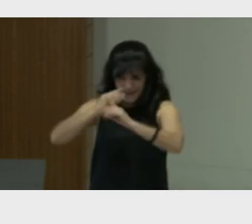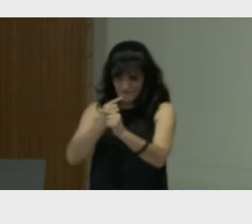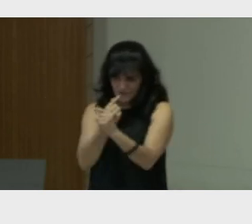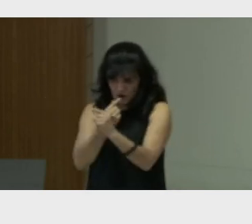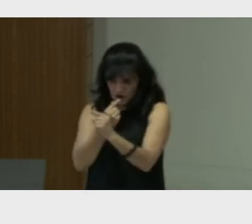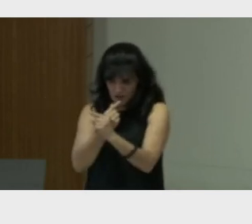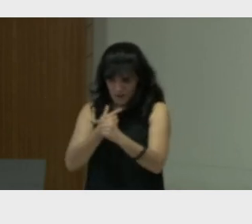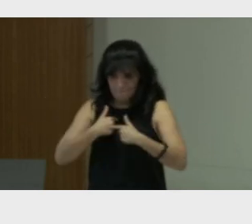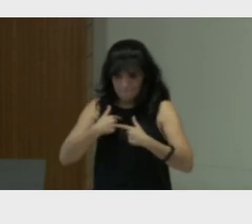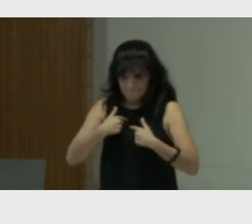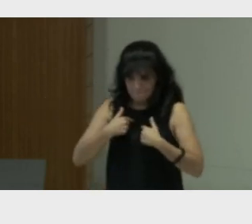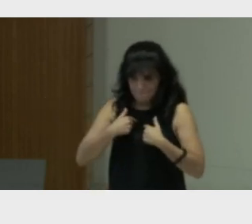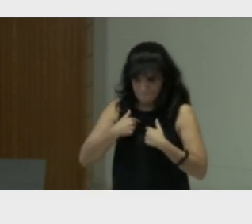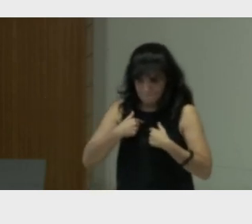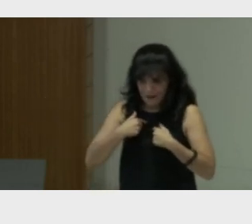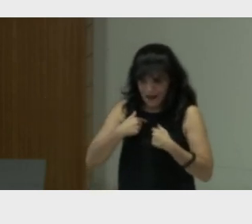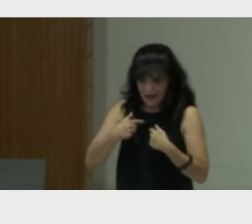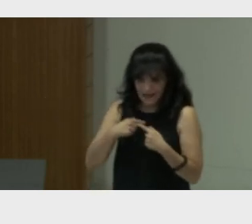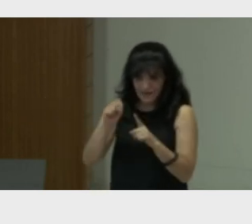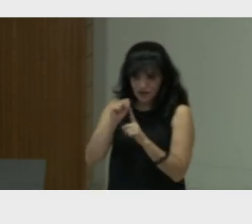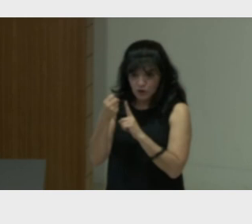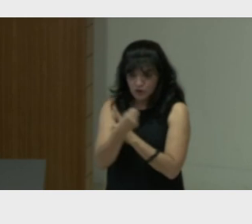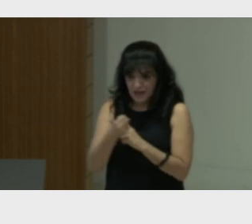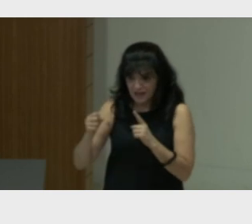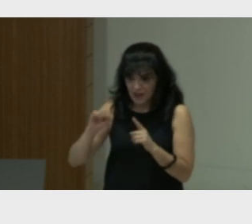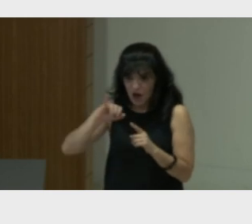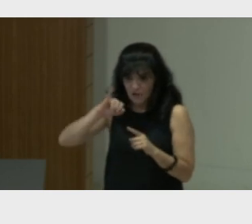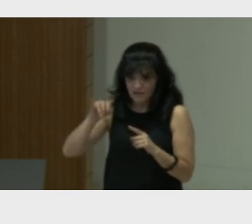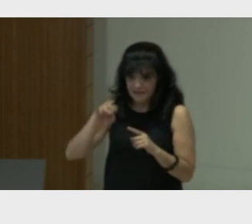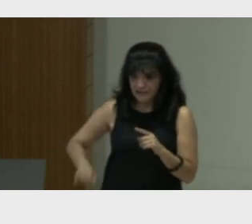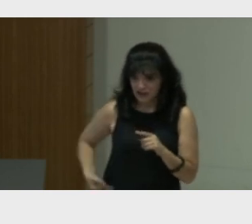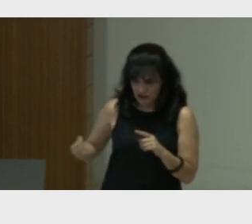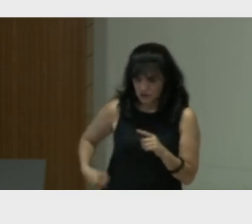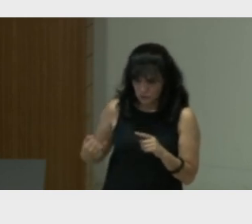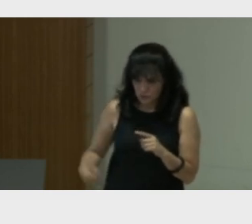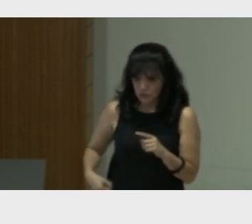My own province of the Society of Jesus provides in the preamble to the code of conduct, which